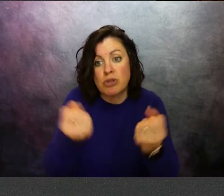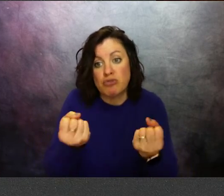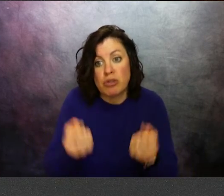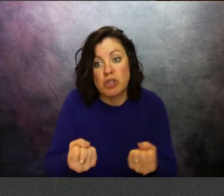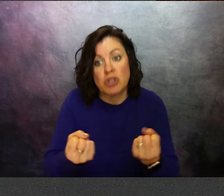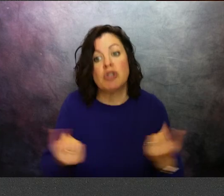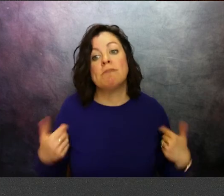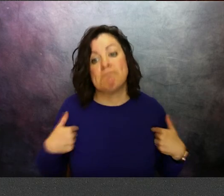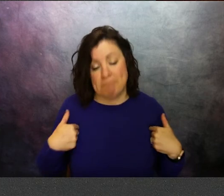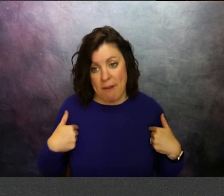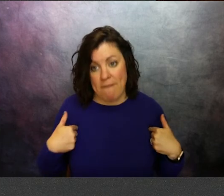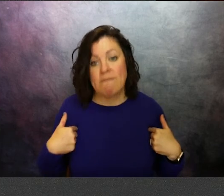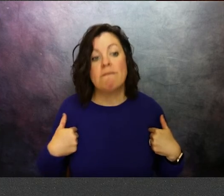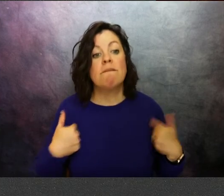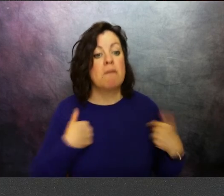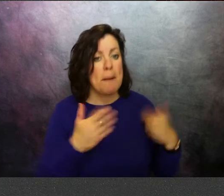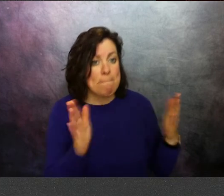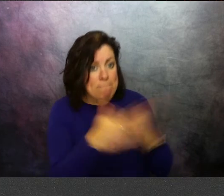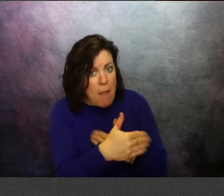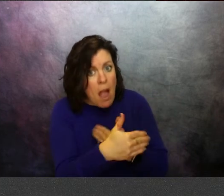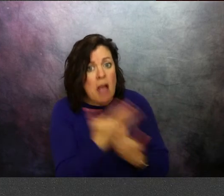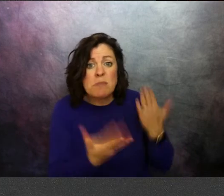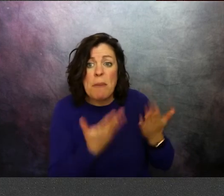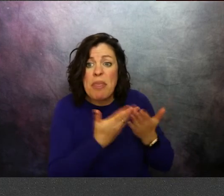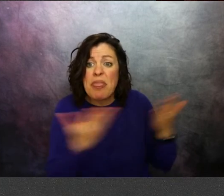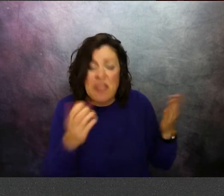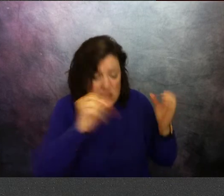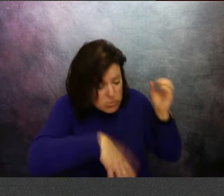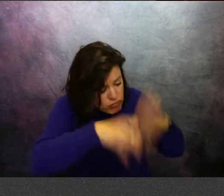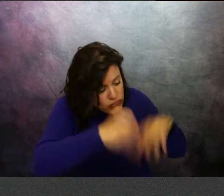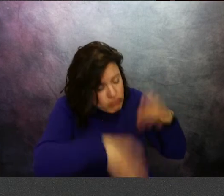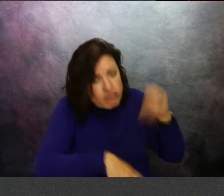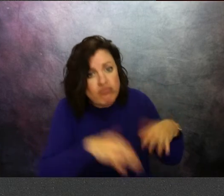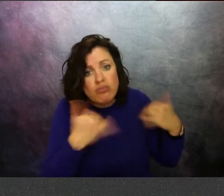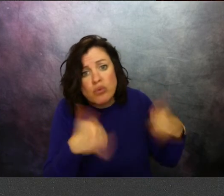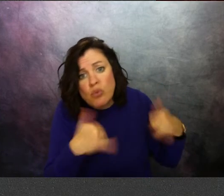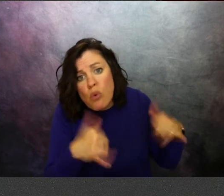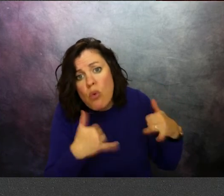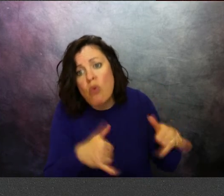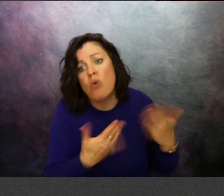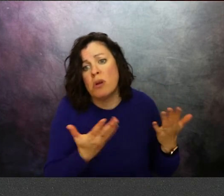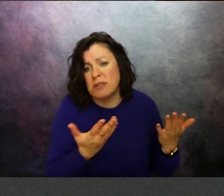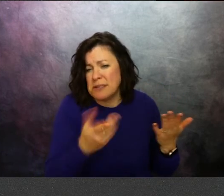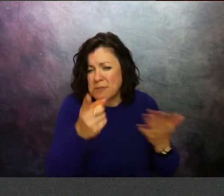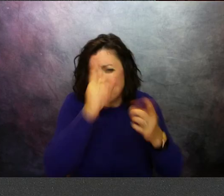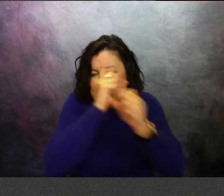maybe a basket where you keep your clothes. Think about what your special room looks like.